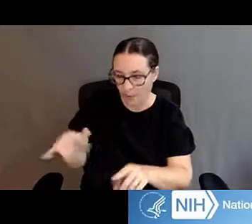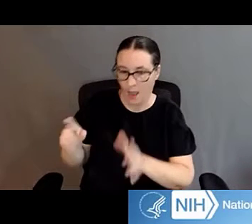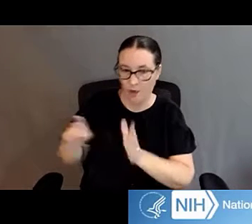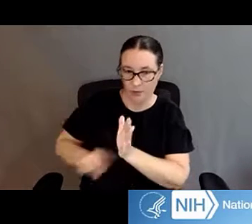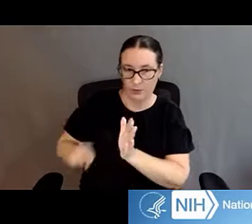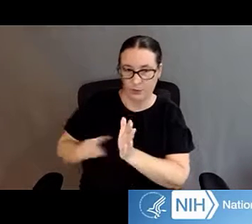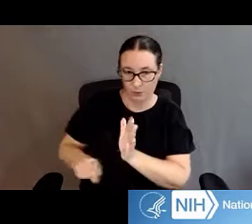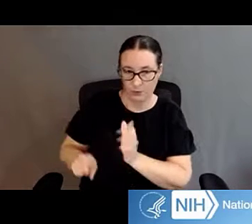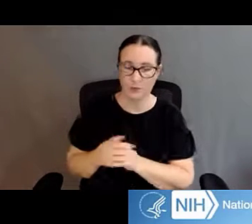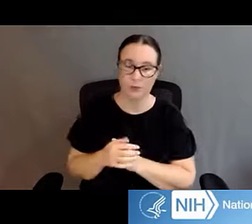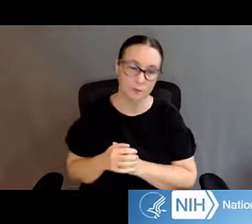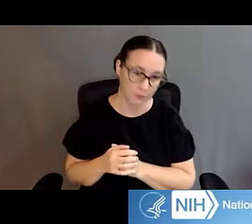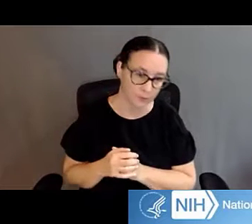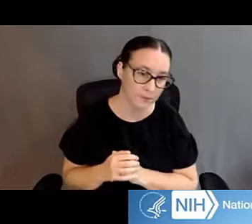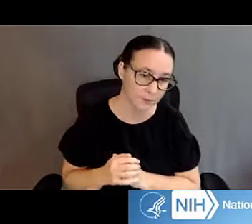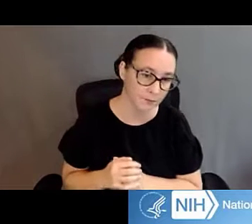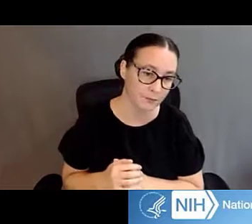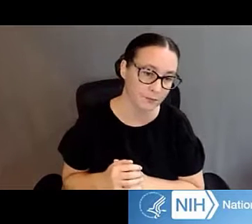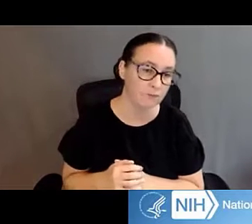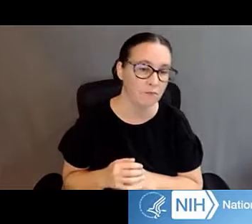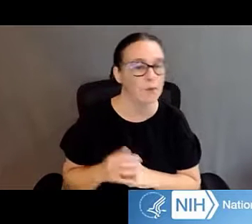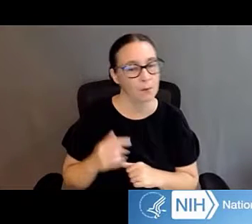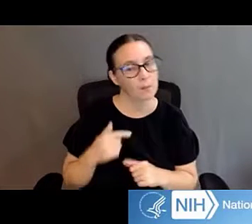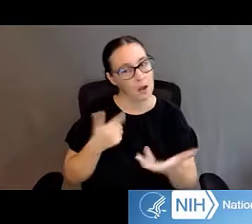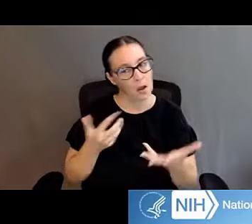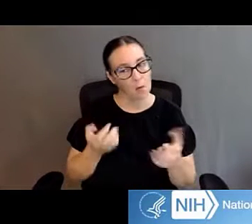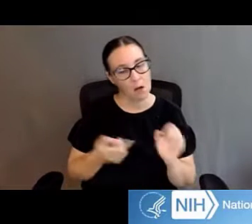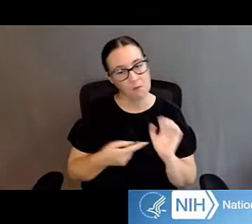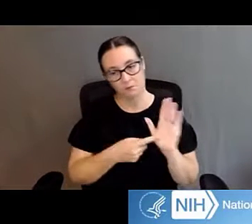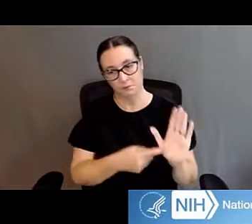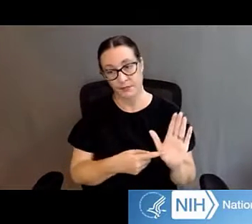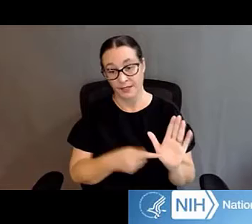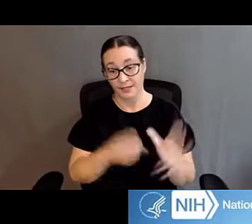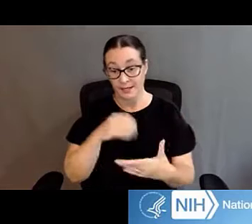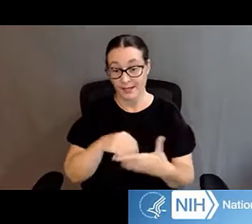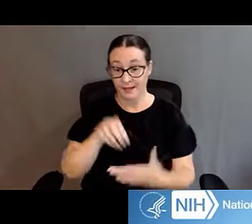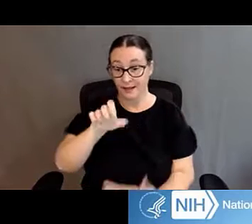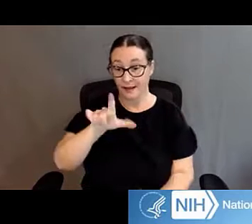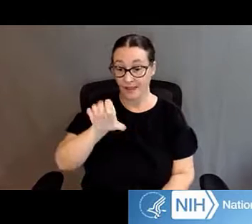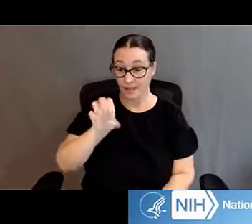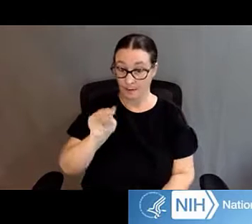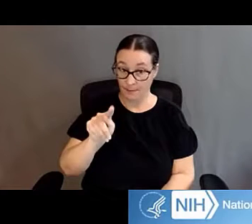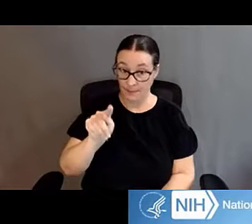I do want to point out, however, that in the elements of a Data Management and Sharing Plan,